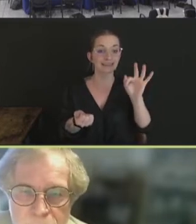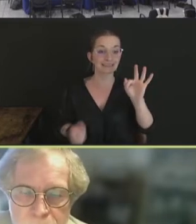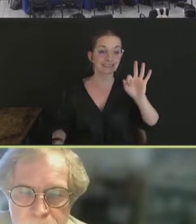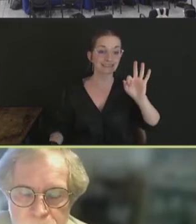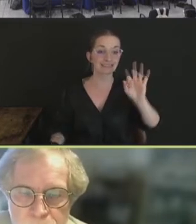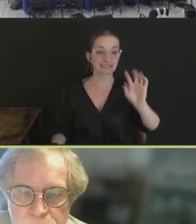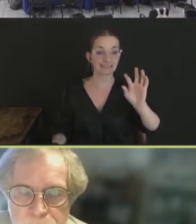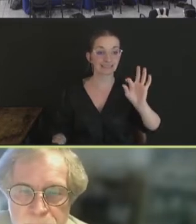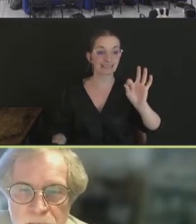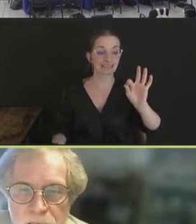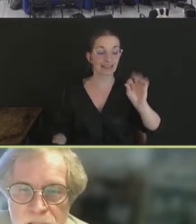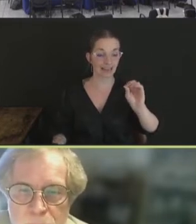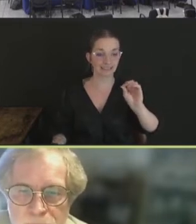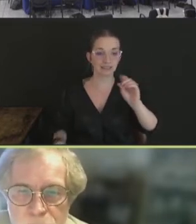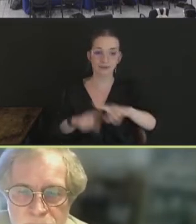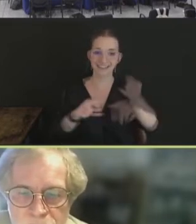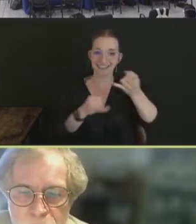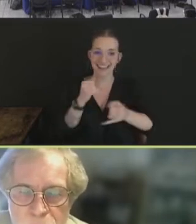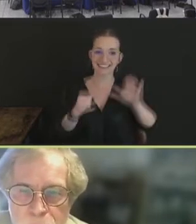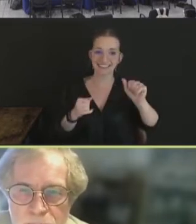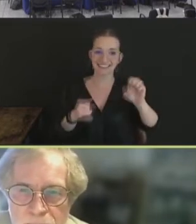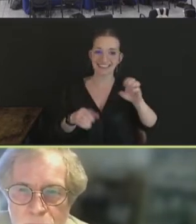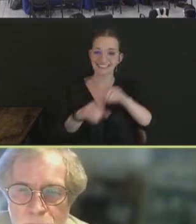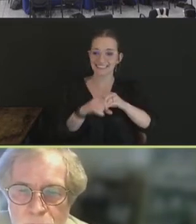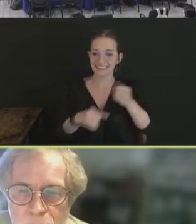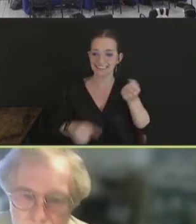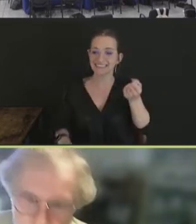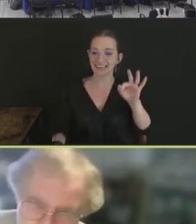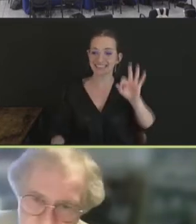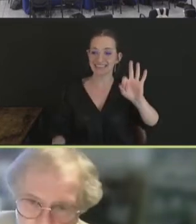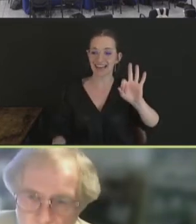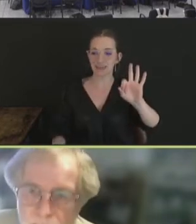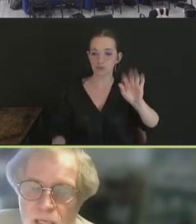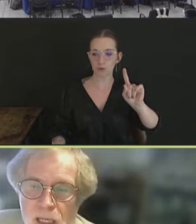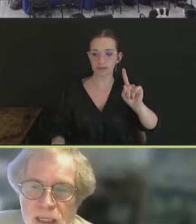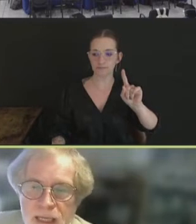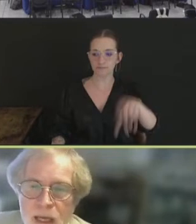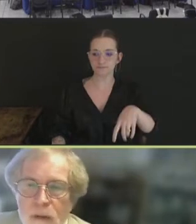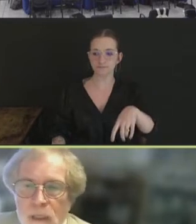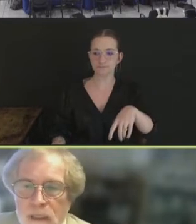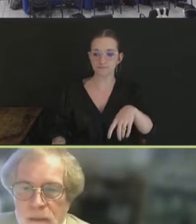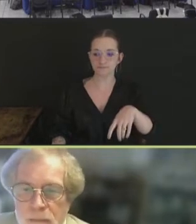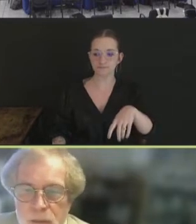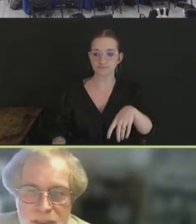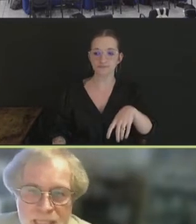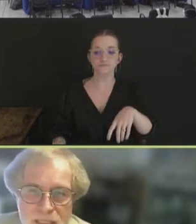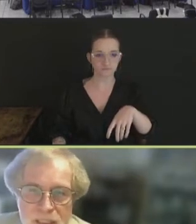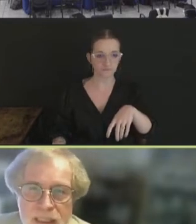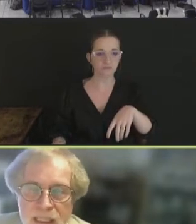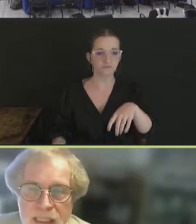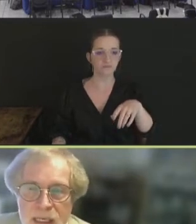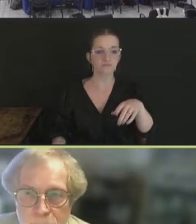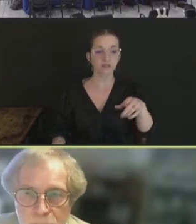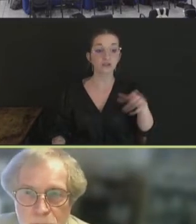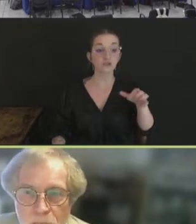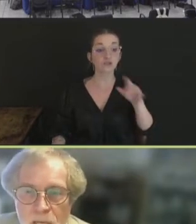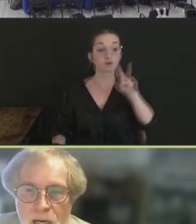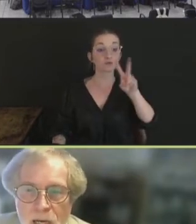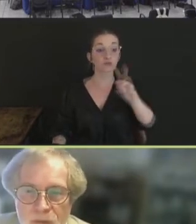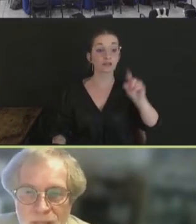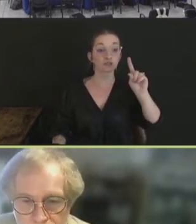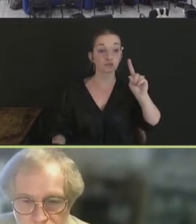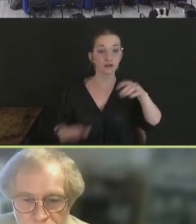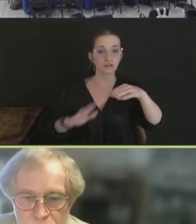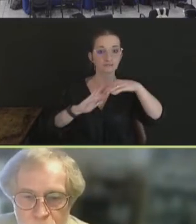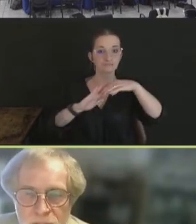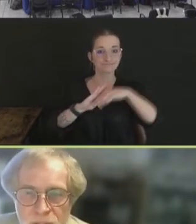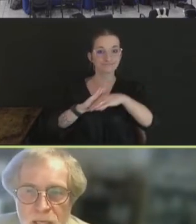So, by 2000, we were down -- 2001 -- down substantially in the number of countries with